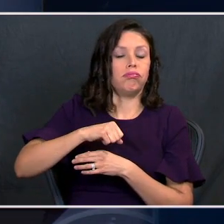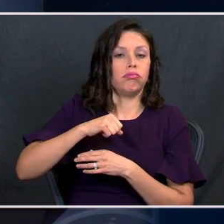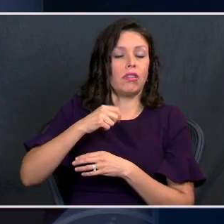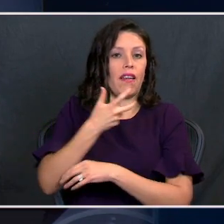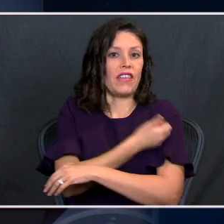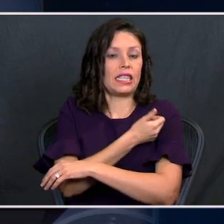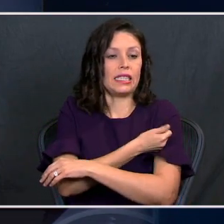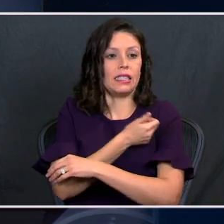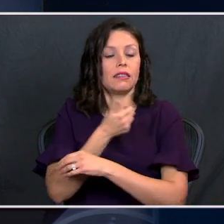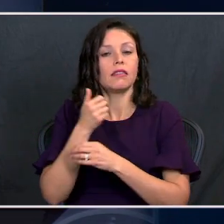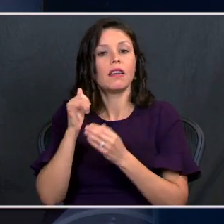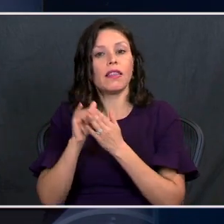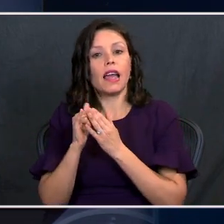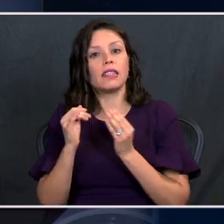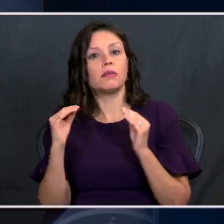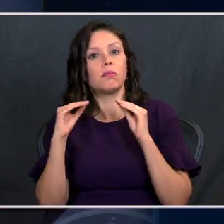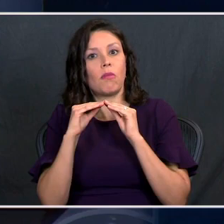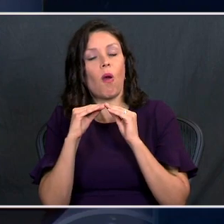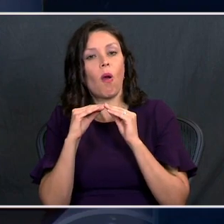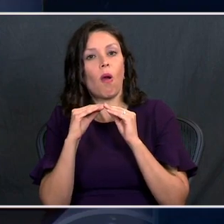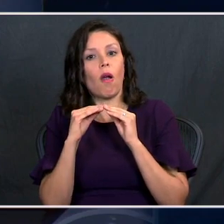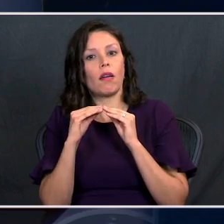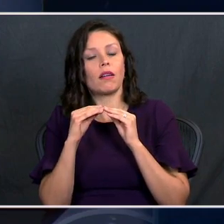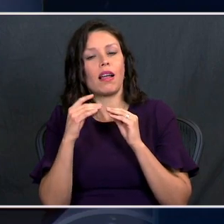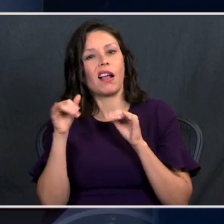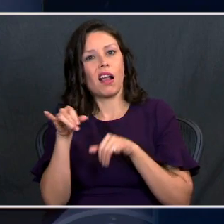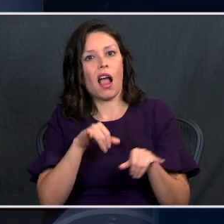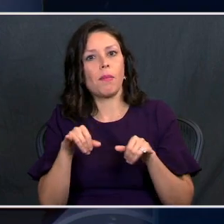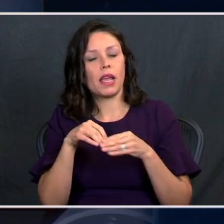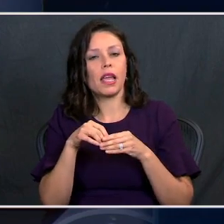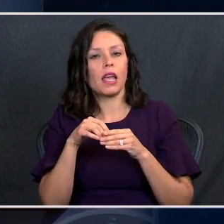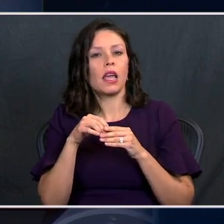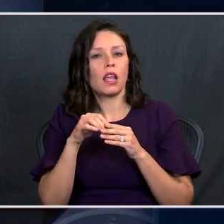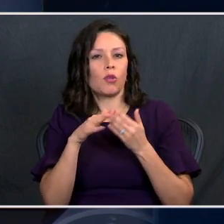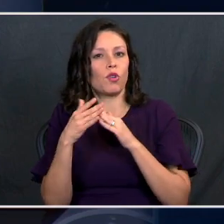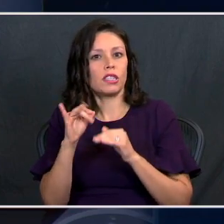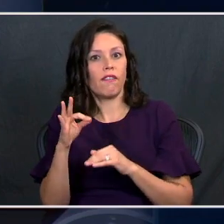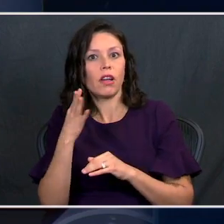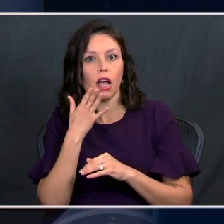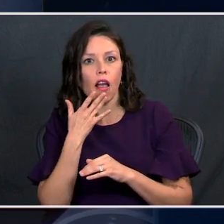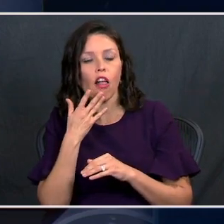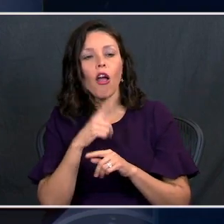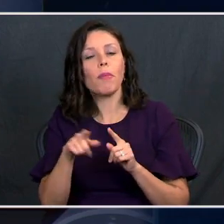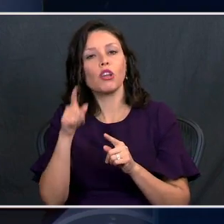and it's more predominant in communities of color. But, as you noted, there is also an issue